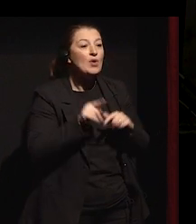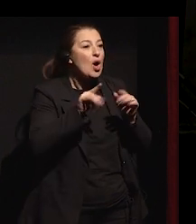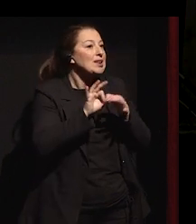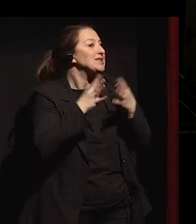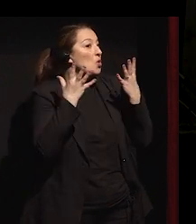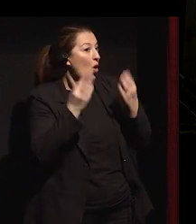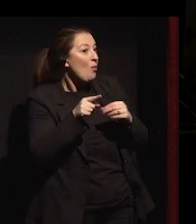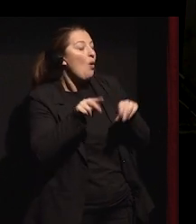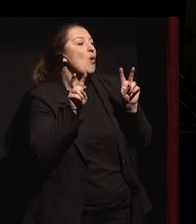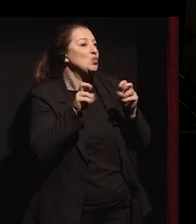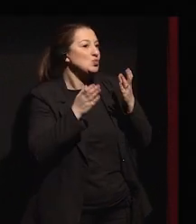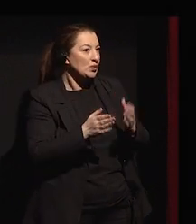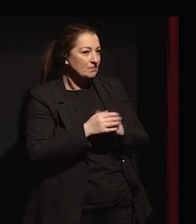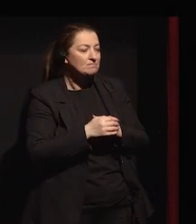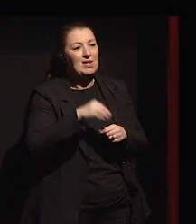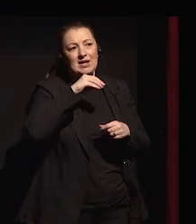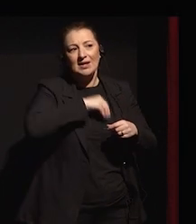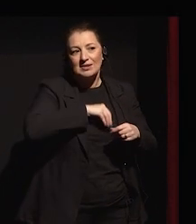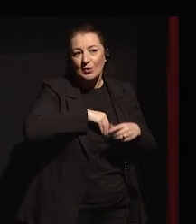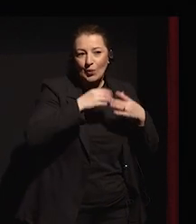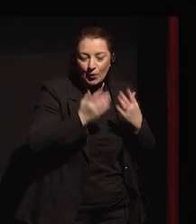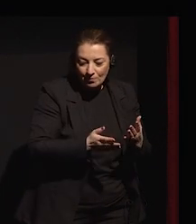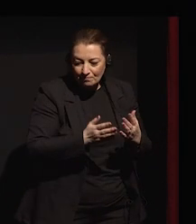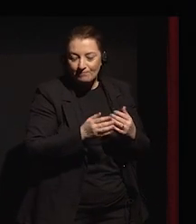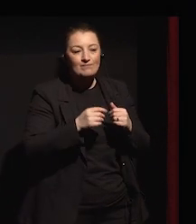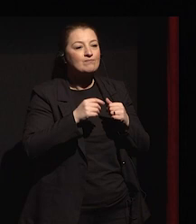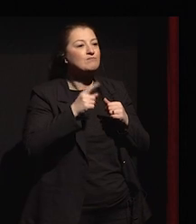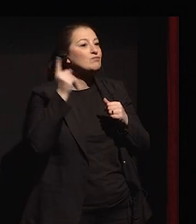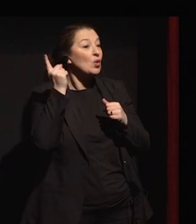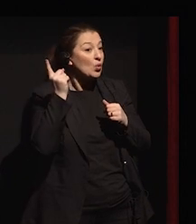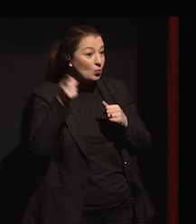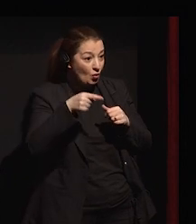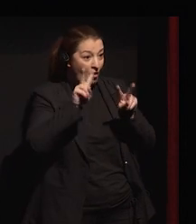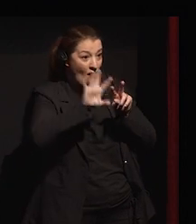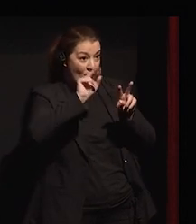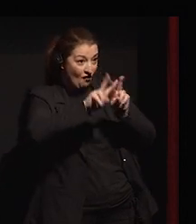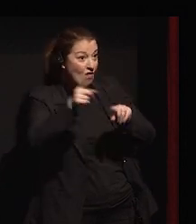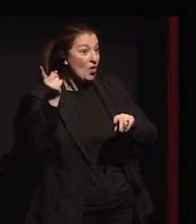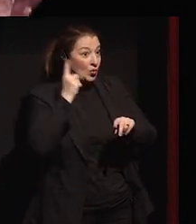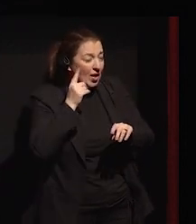I think everybody, as soon as we hear about WOW the idea of bringing together people from different groups,